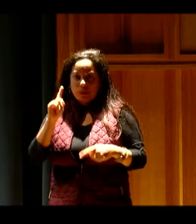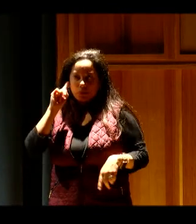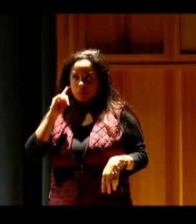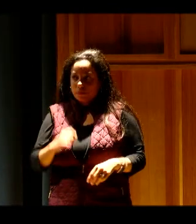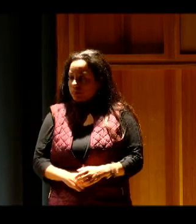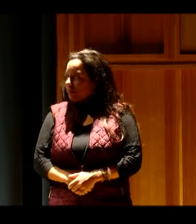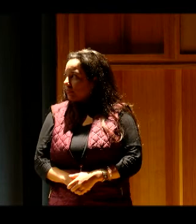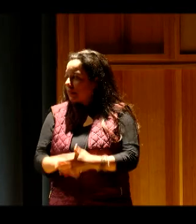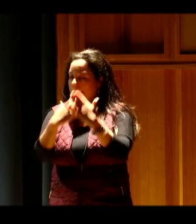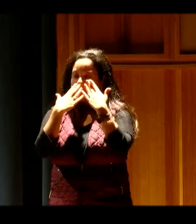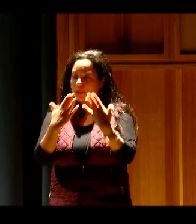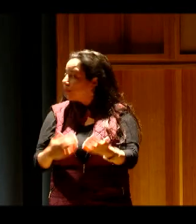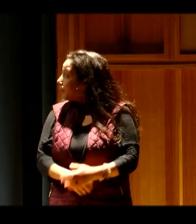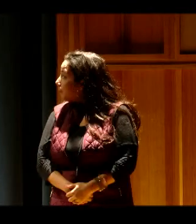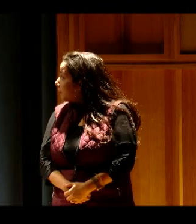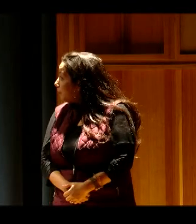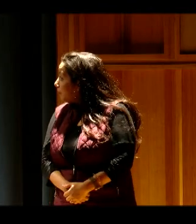Thank you.